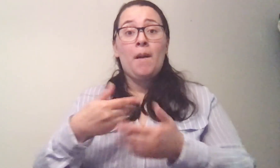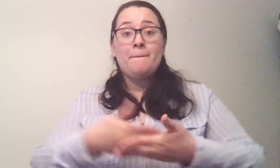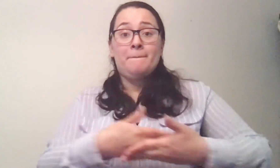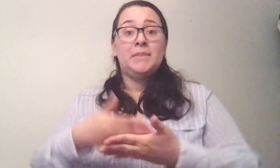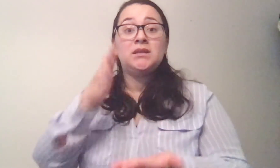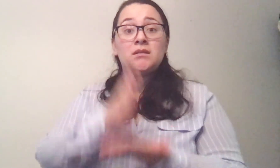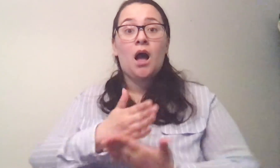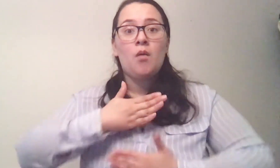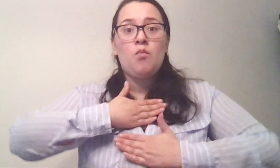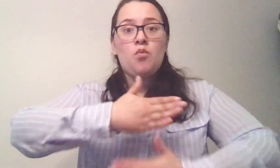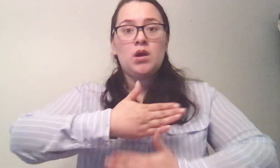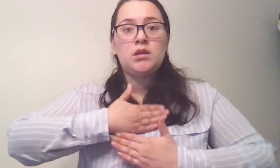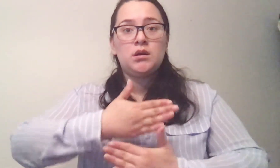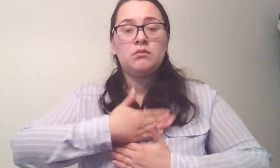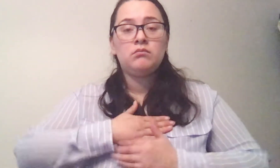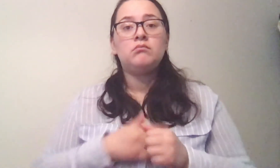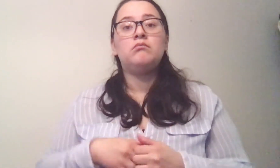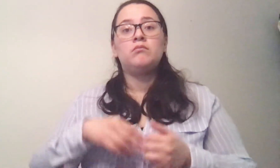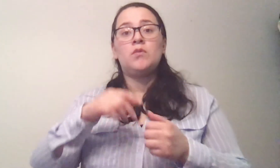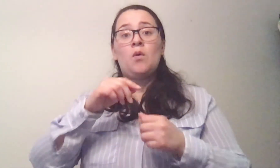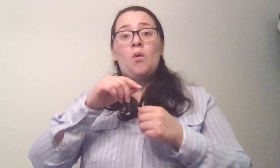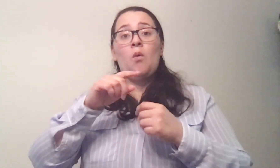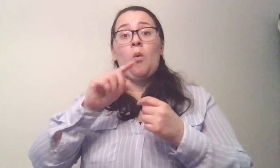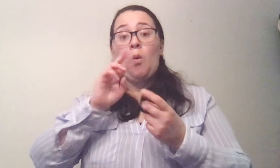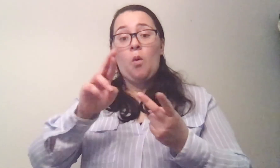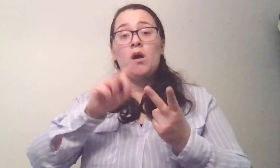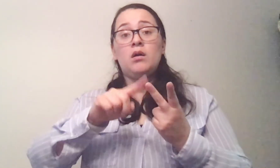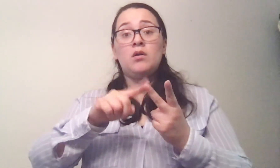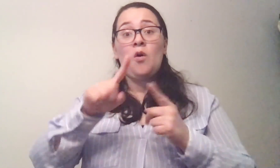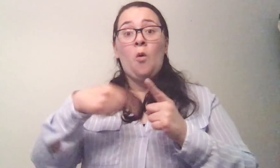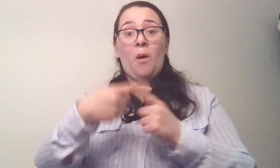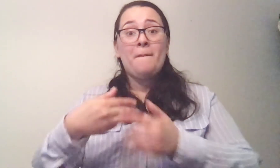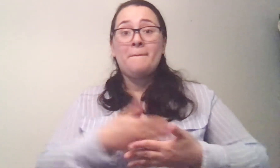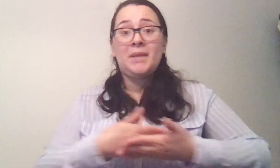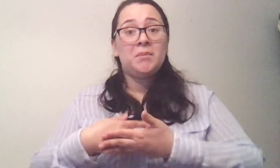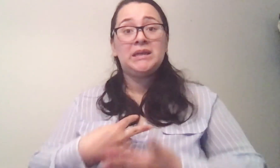baby stops breathing, or when the baby